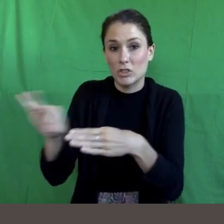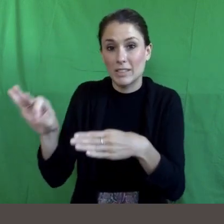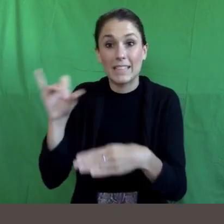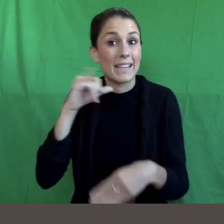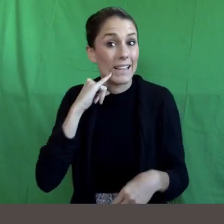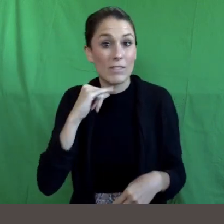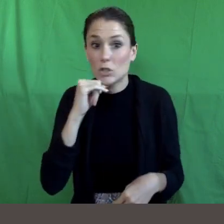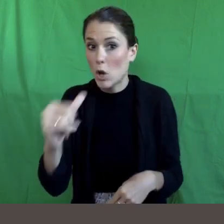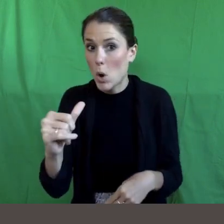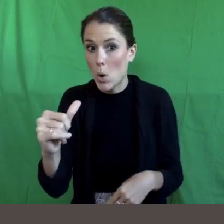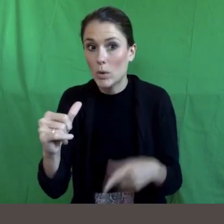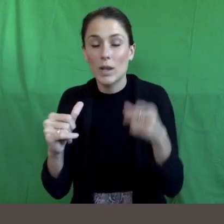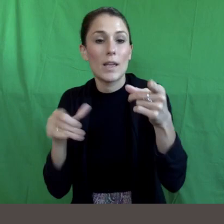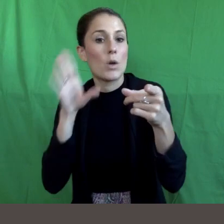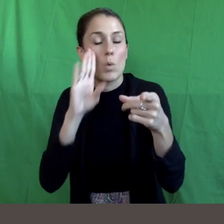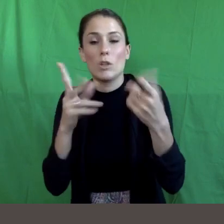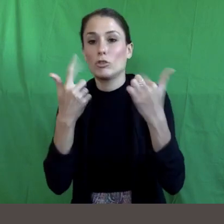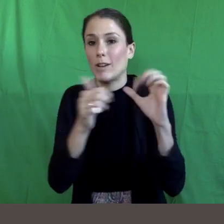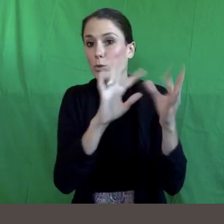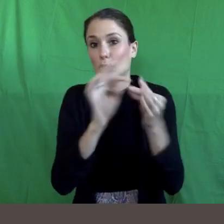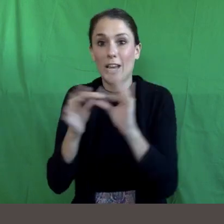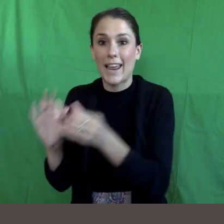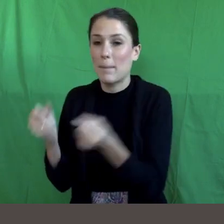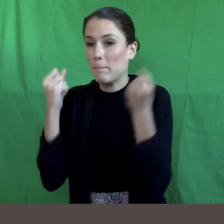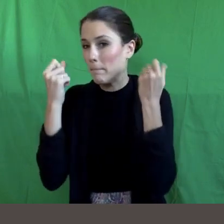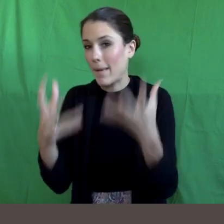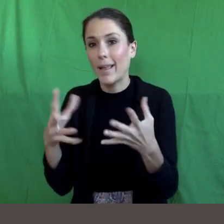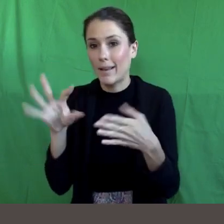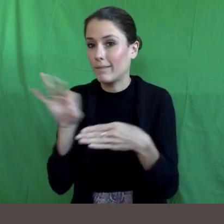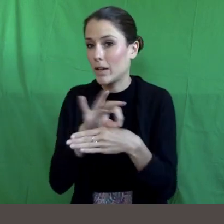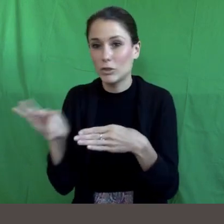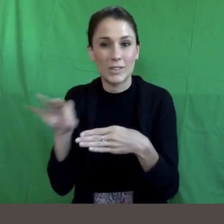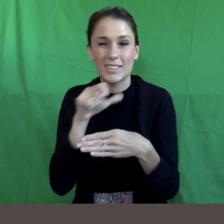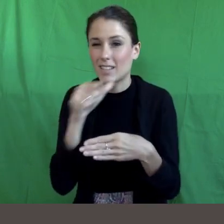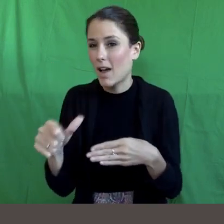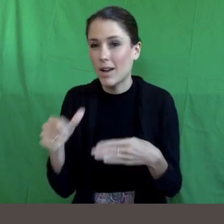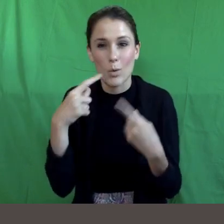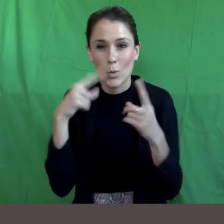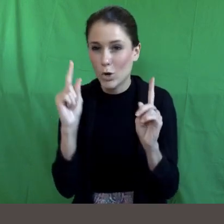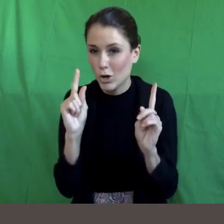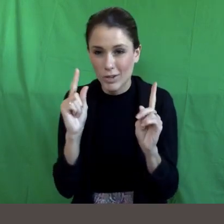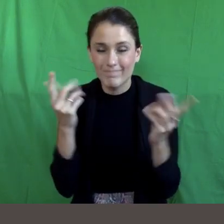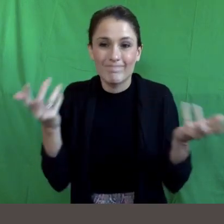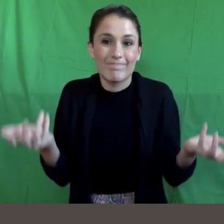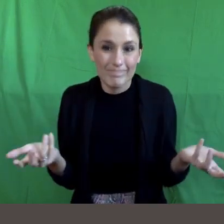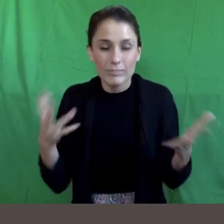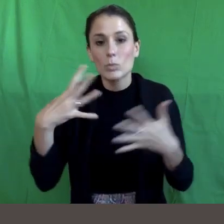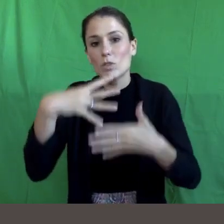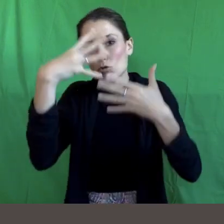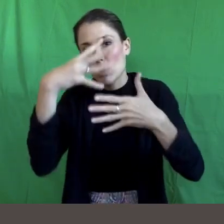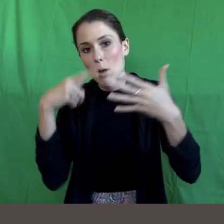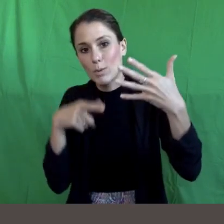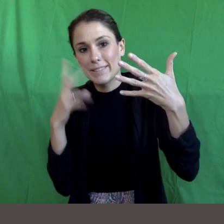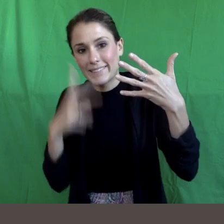If you don't call the function, this code right here is actually trying to chain a bunch of functions and that's actually not going to work out.